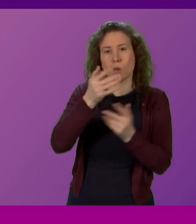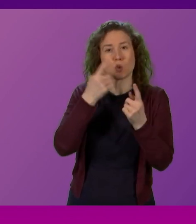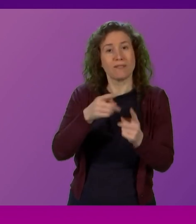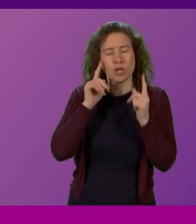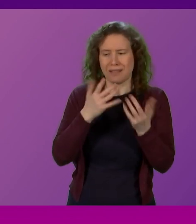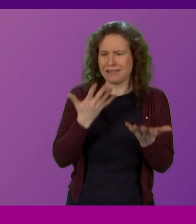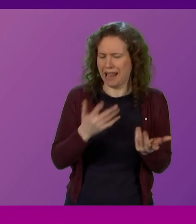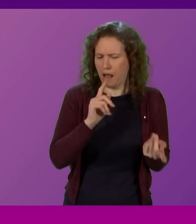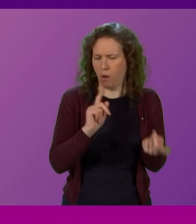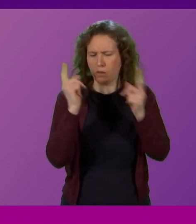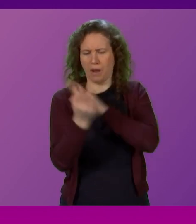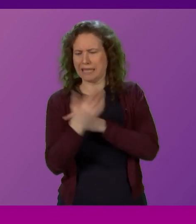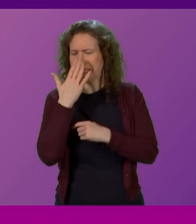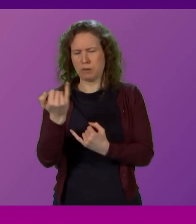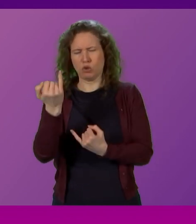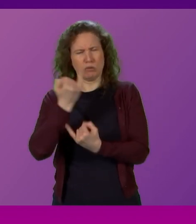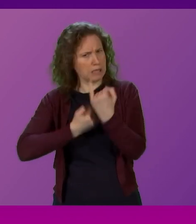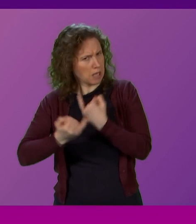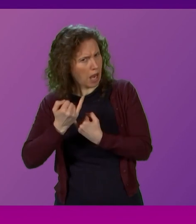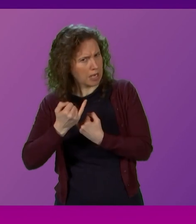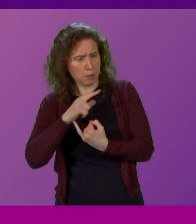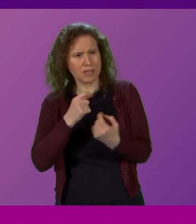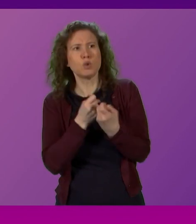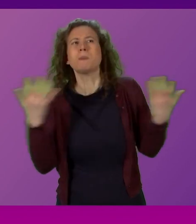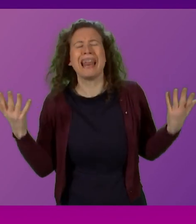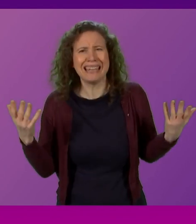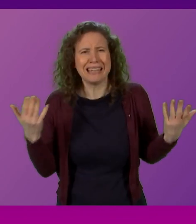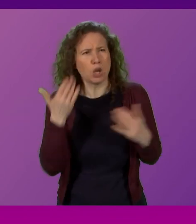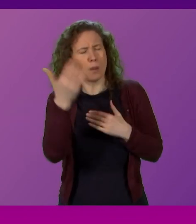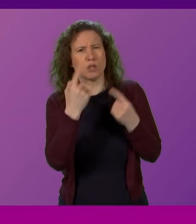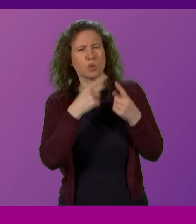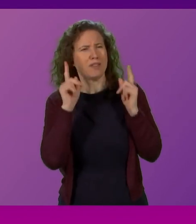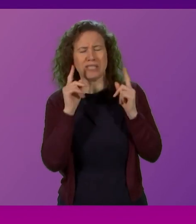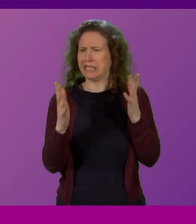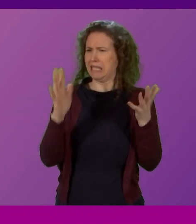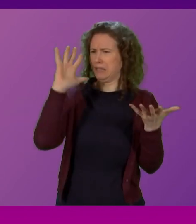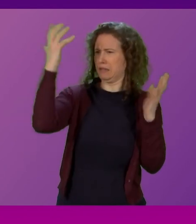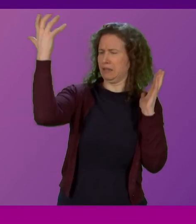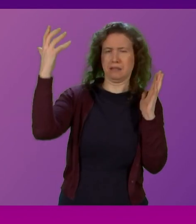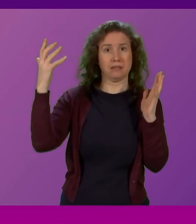Now, I appear to be being criticised for the fact that too many of them are going to university.